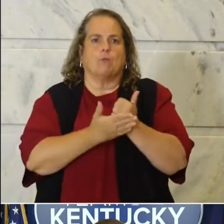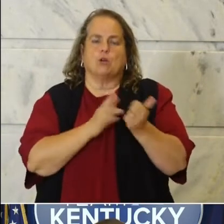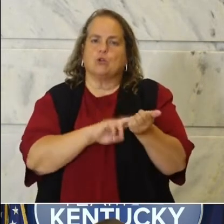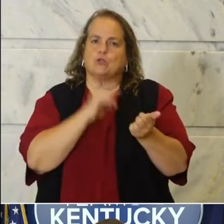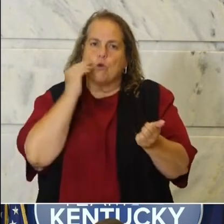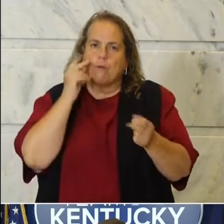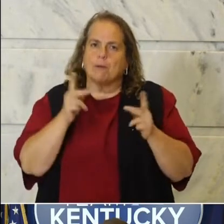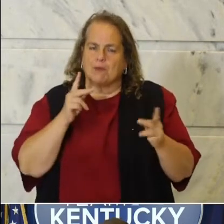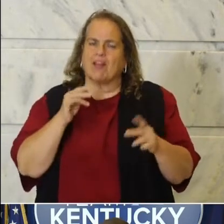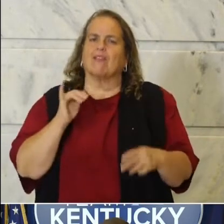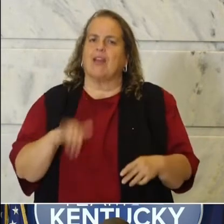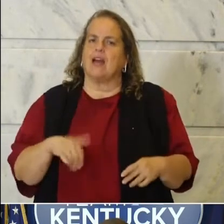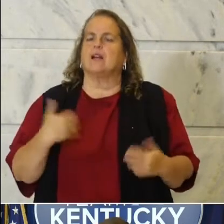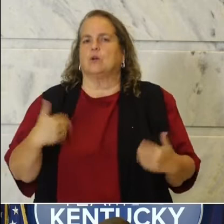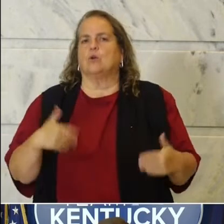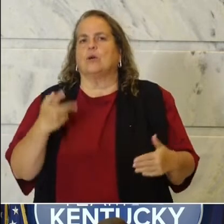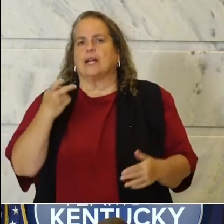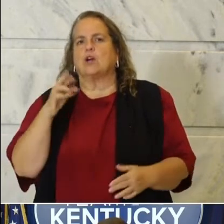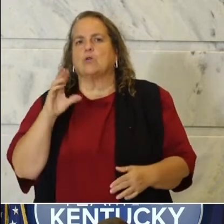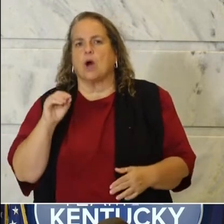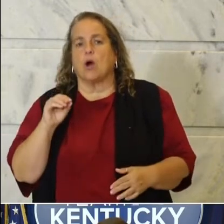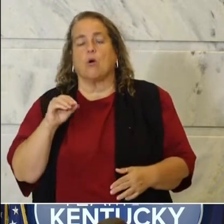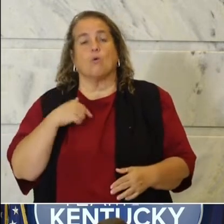says that we need to make sure that we have a good testing program for them,